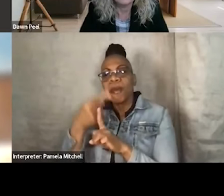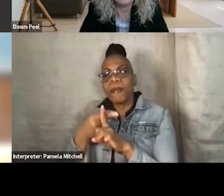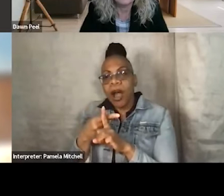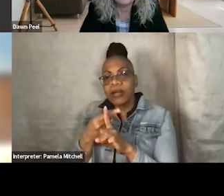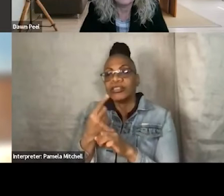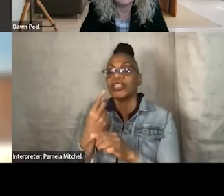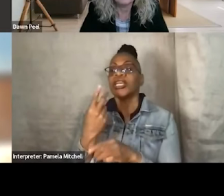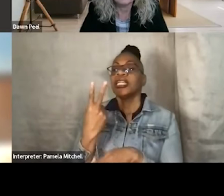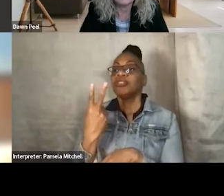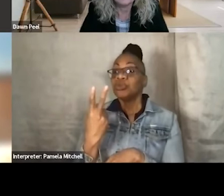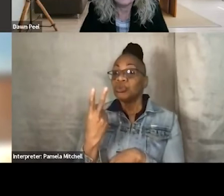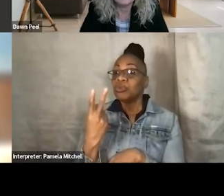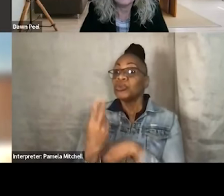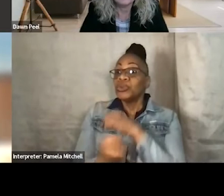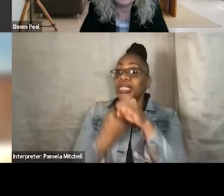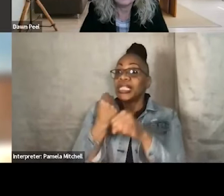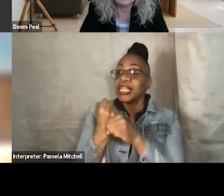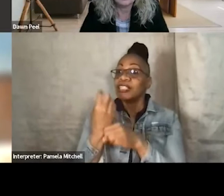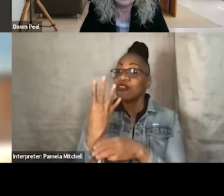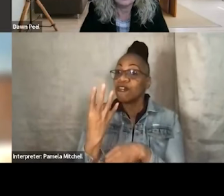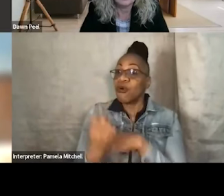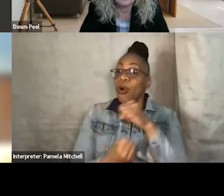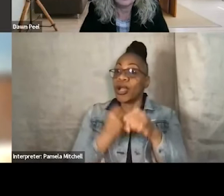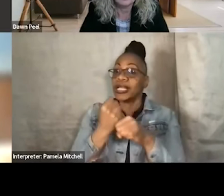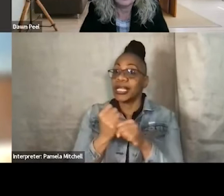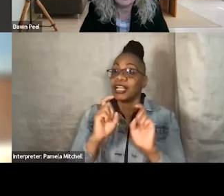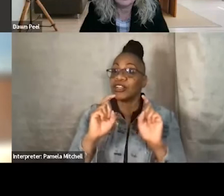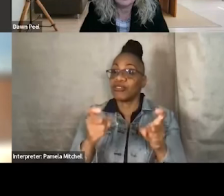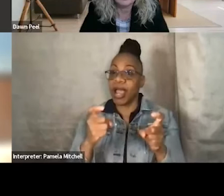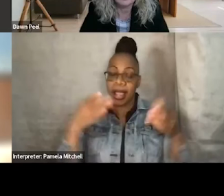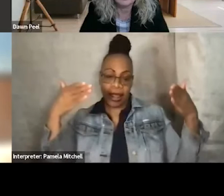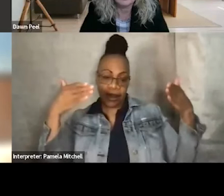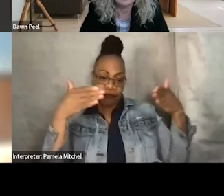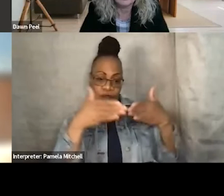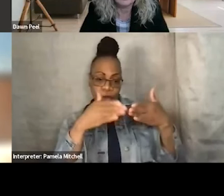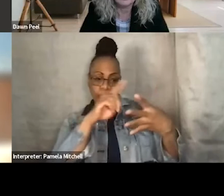of our four-year grant and are focused on four key areas,